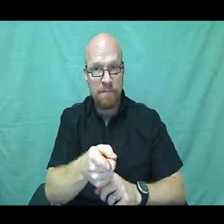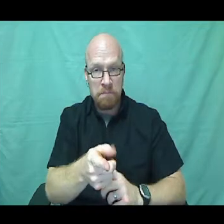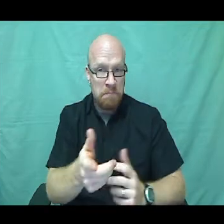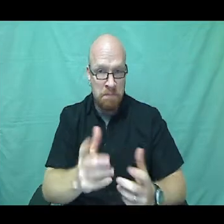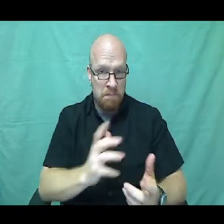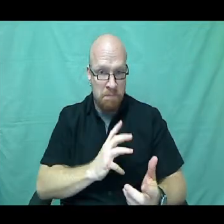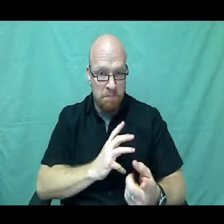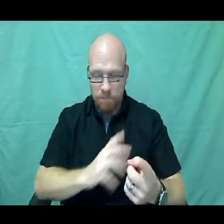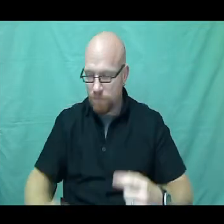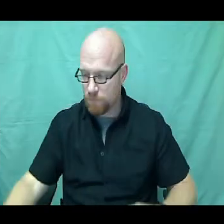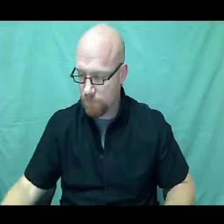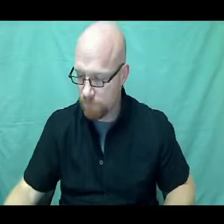The denominator doesn't need to be touched.